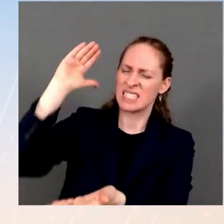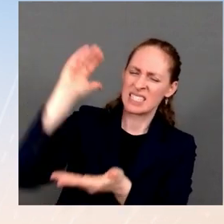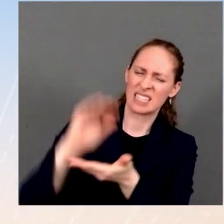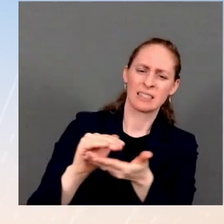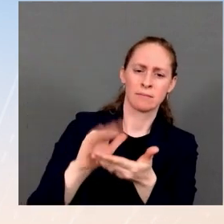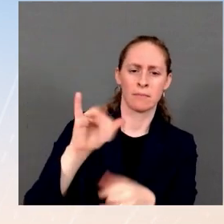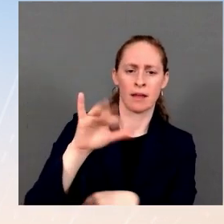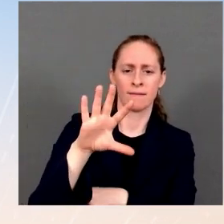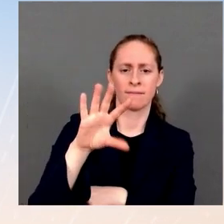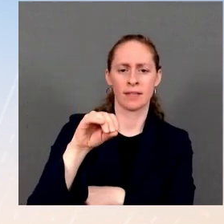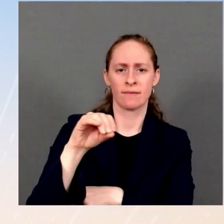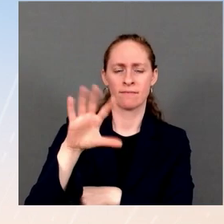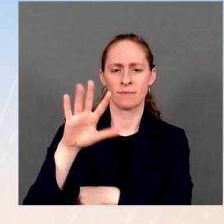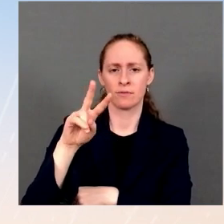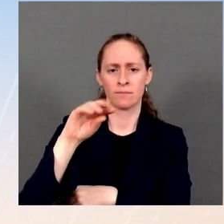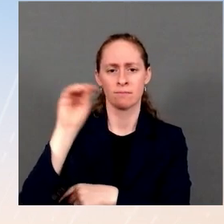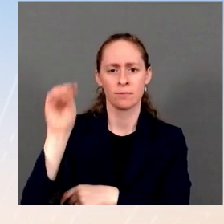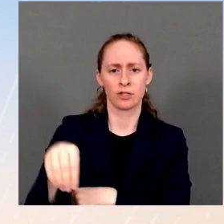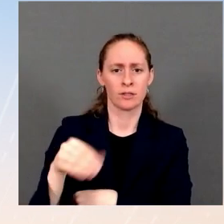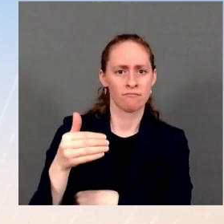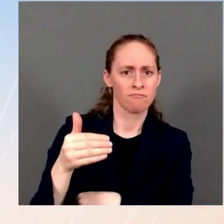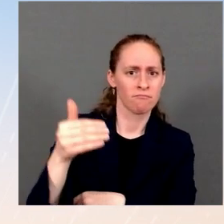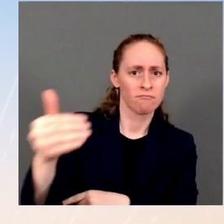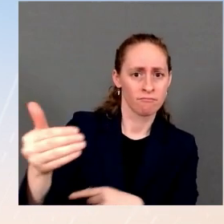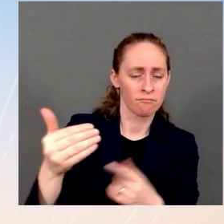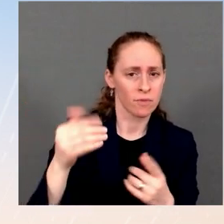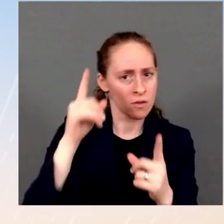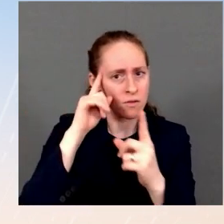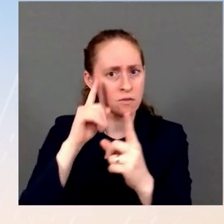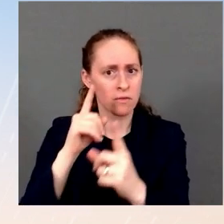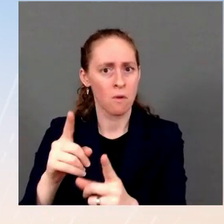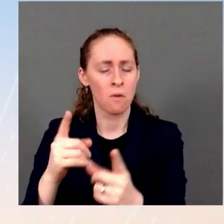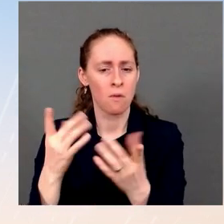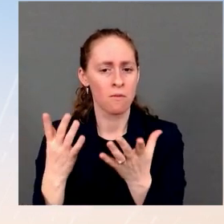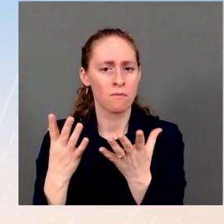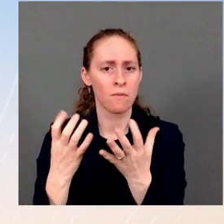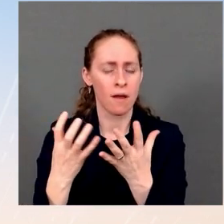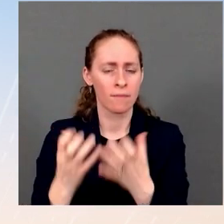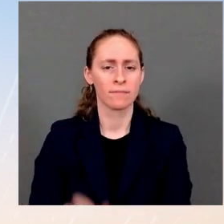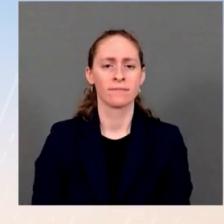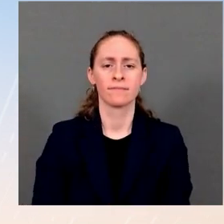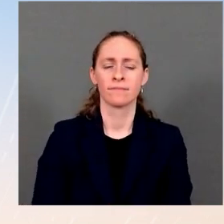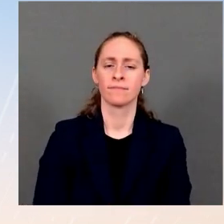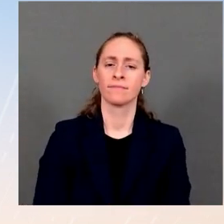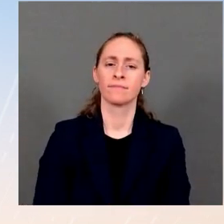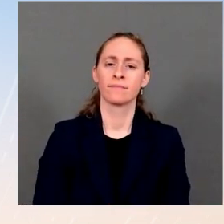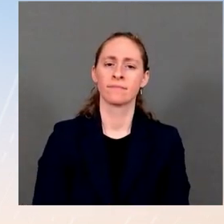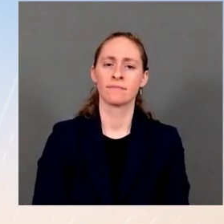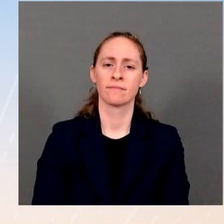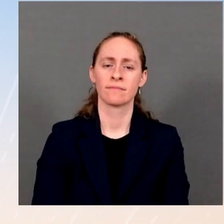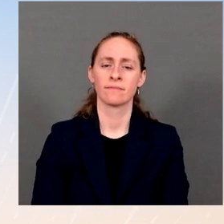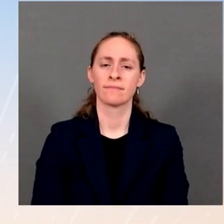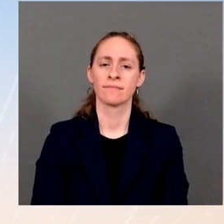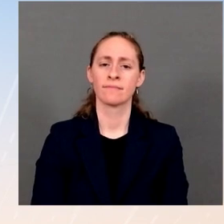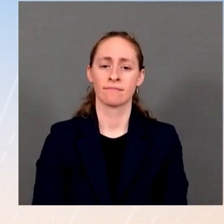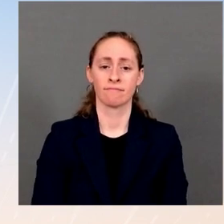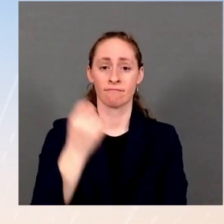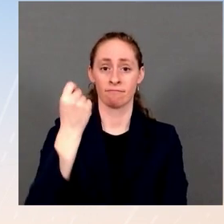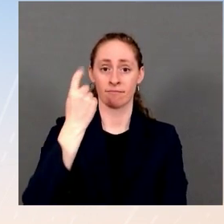There's no silver bullet when it comes to the climate crisis. But there is a thing as being too late. There's a thing as not being ambitious enough.